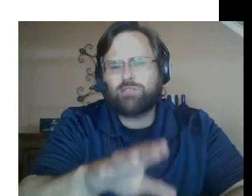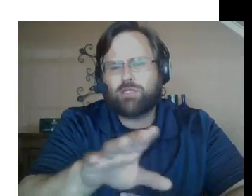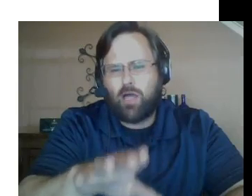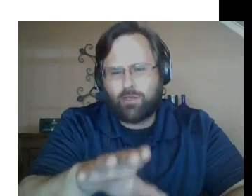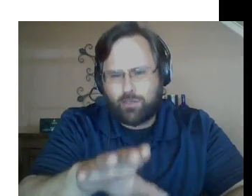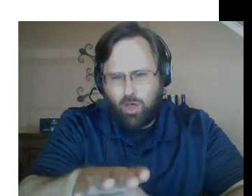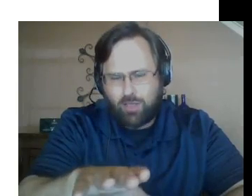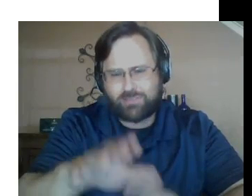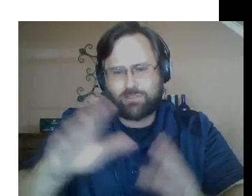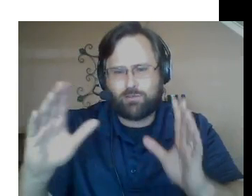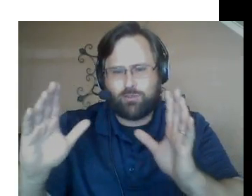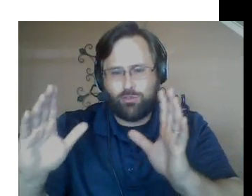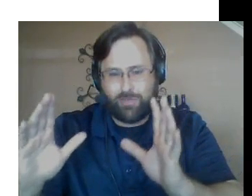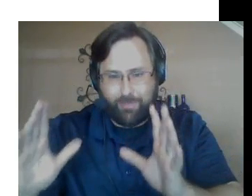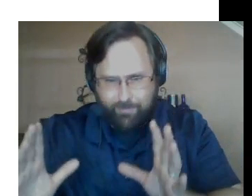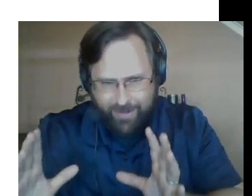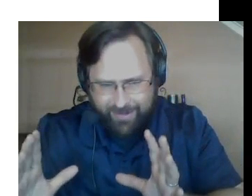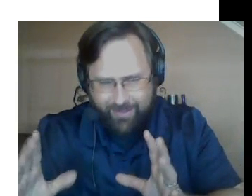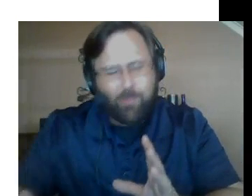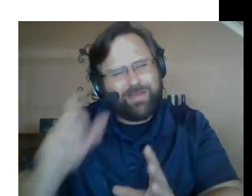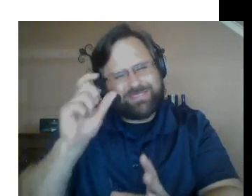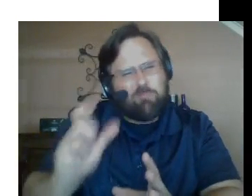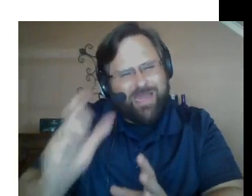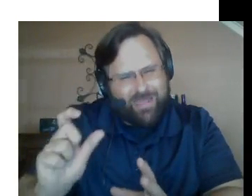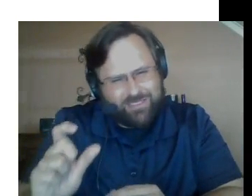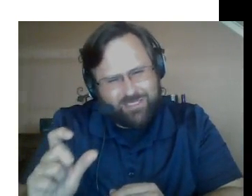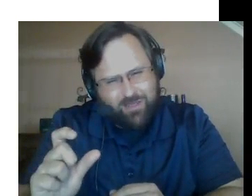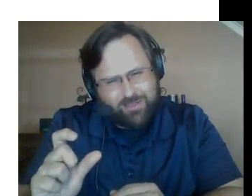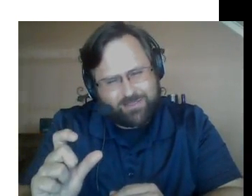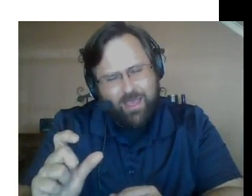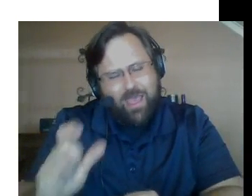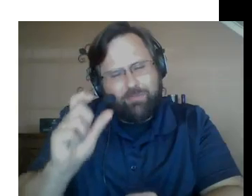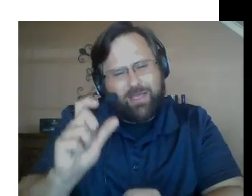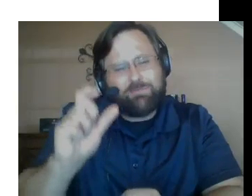Octolanda lost - you lent me money but it's money that she lost and because